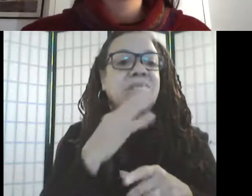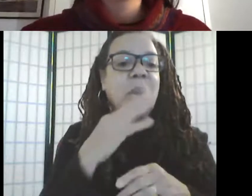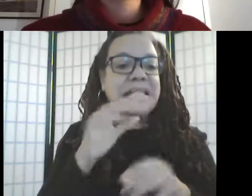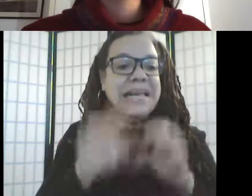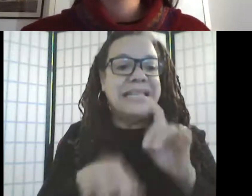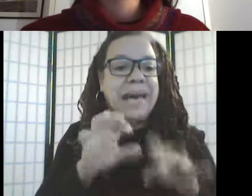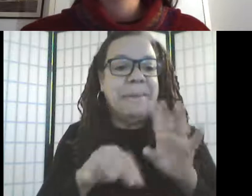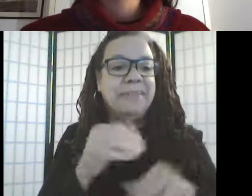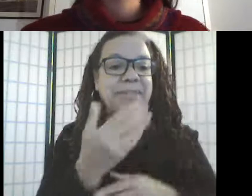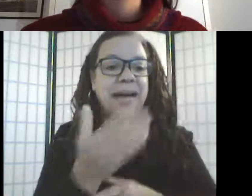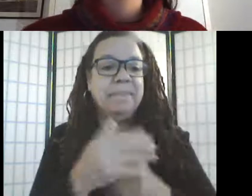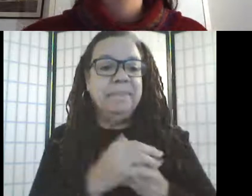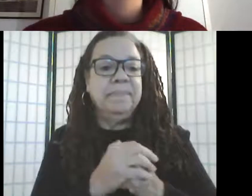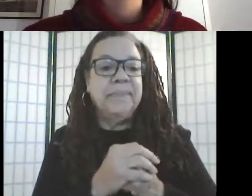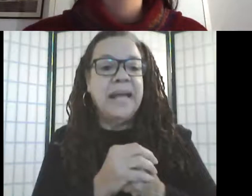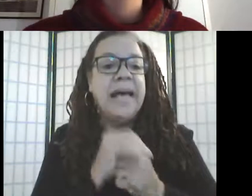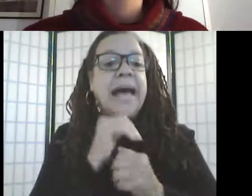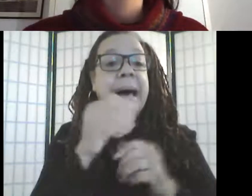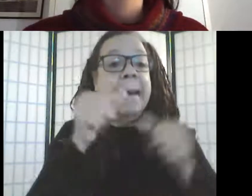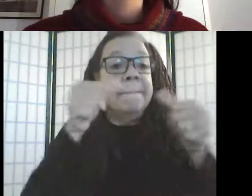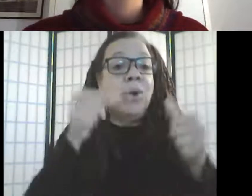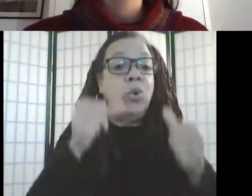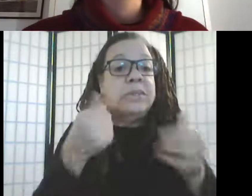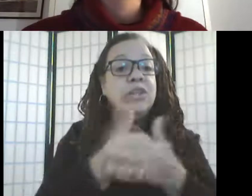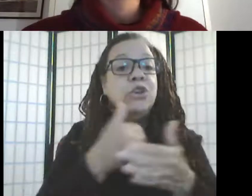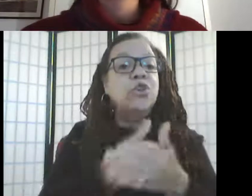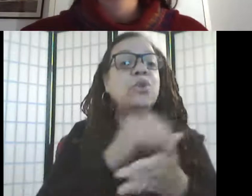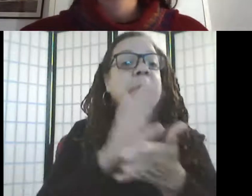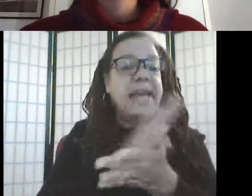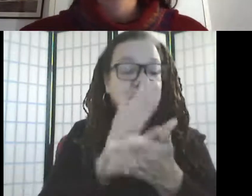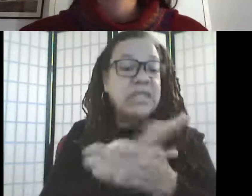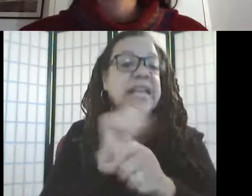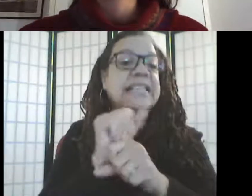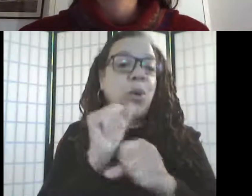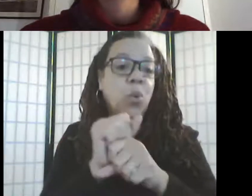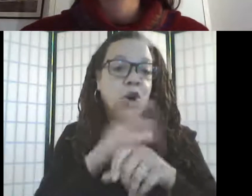There we go. Um, I'm posting the the new pages as I work on them, I'm, I'm putting them up on the Patreon,